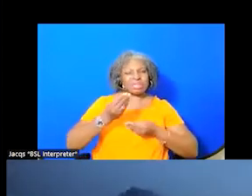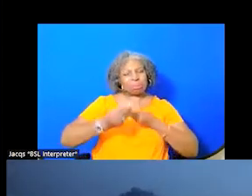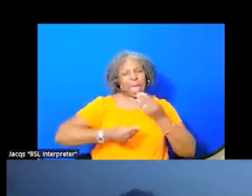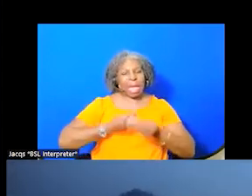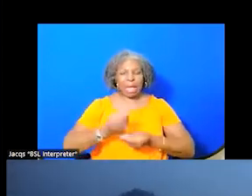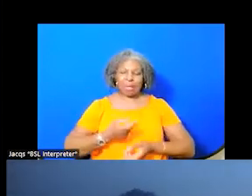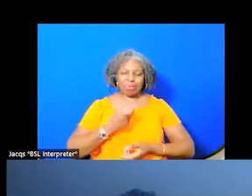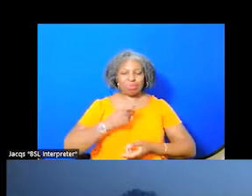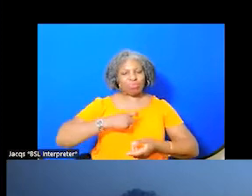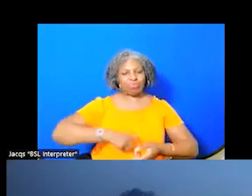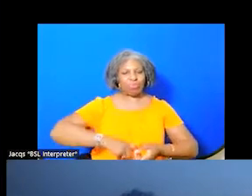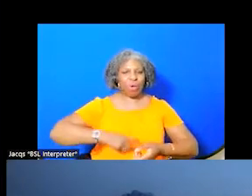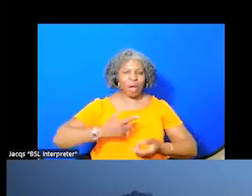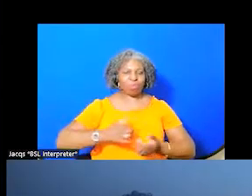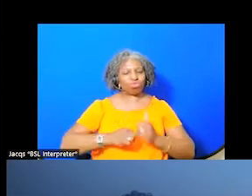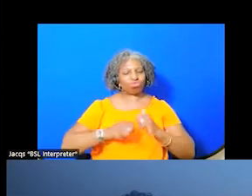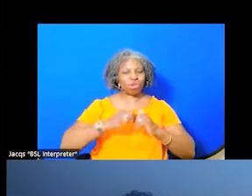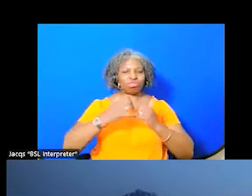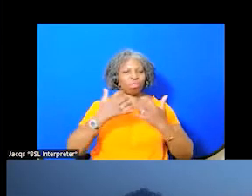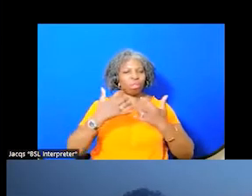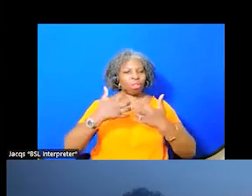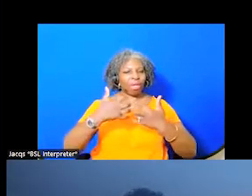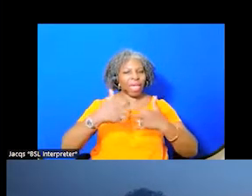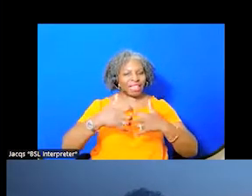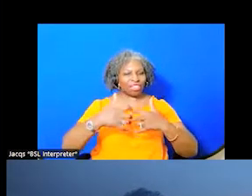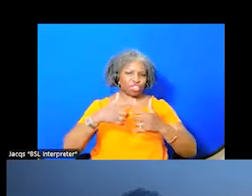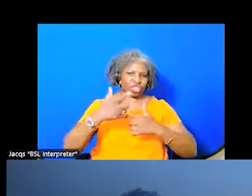So, I'm a Structural Engineer - I've designed bridges and towers,